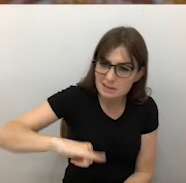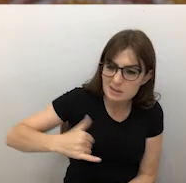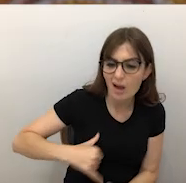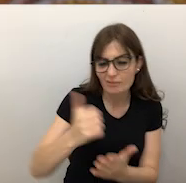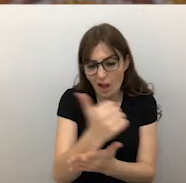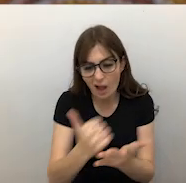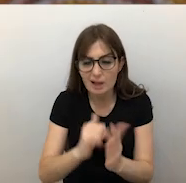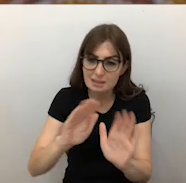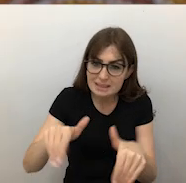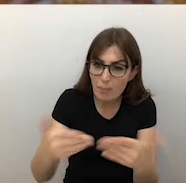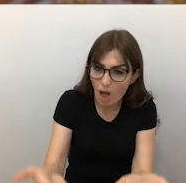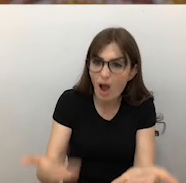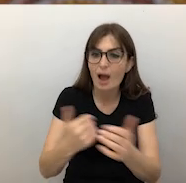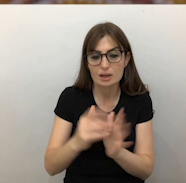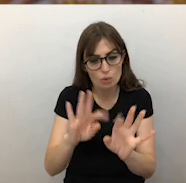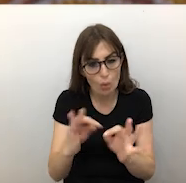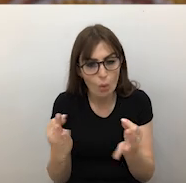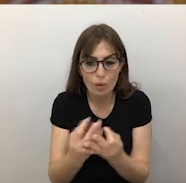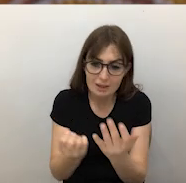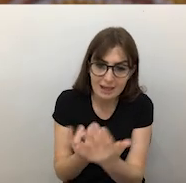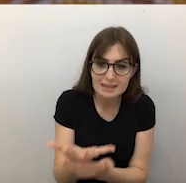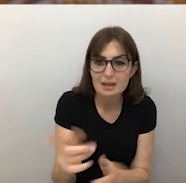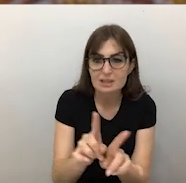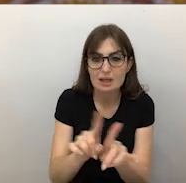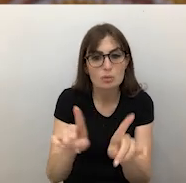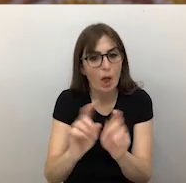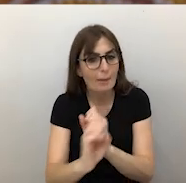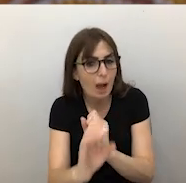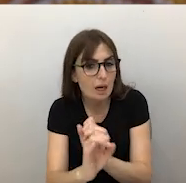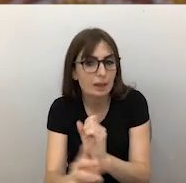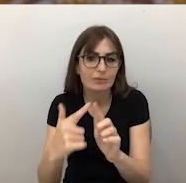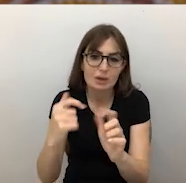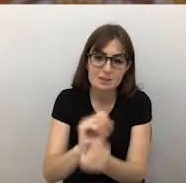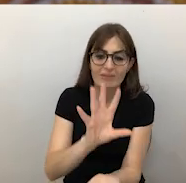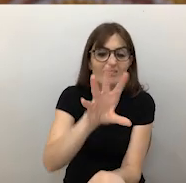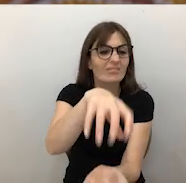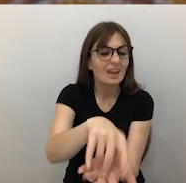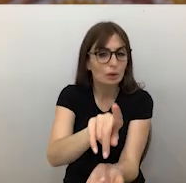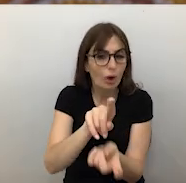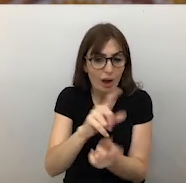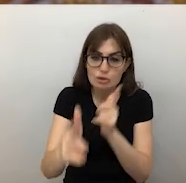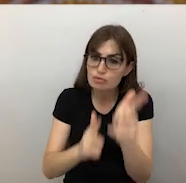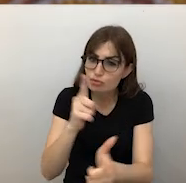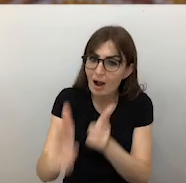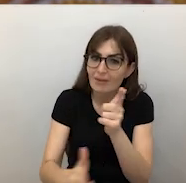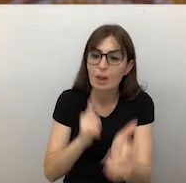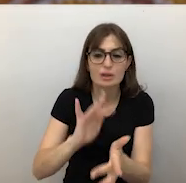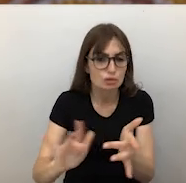to employees and artists, payments to suppliers for organisational expenses such as marketing, venue, hire,